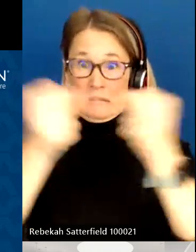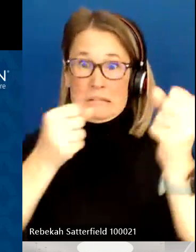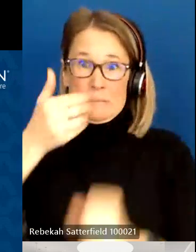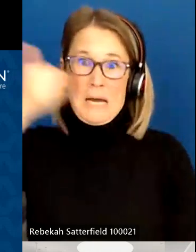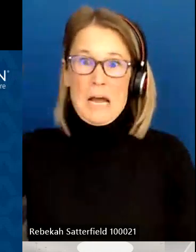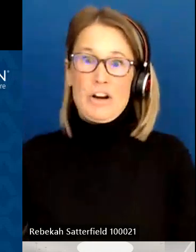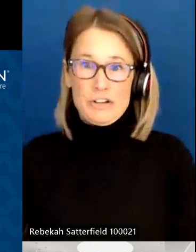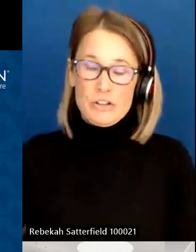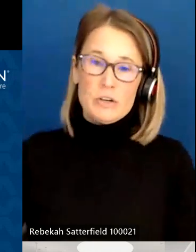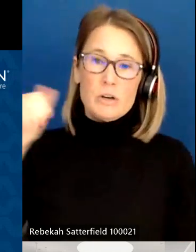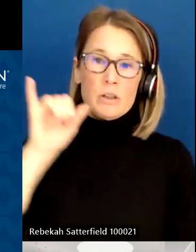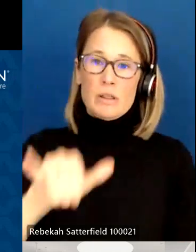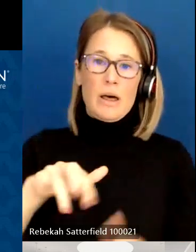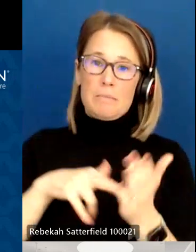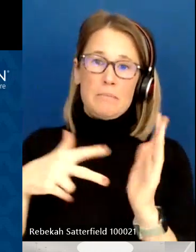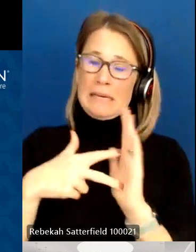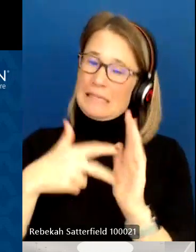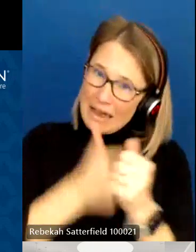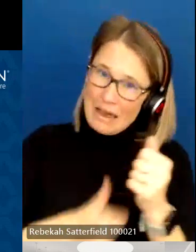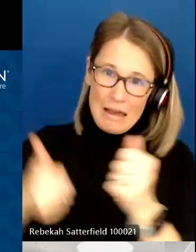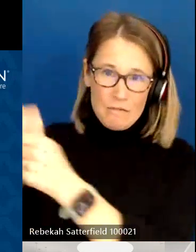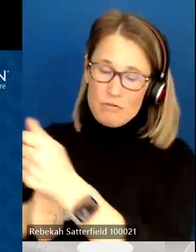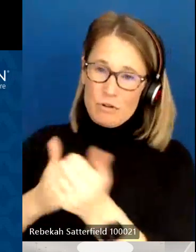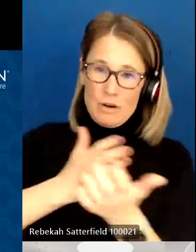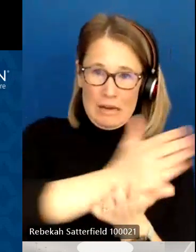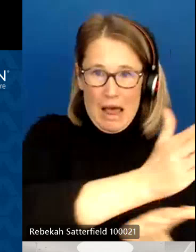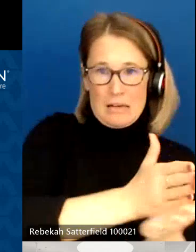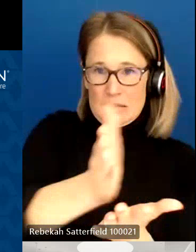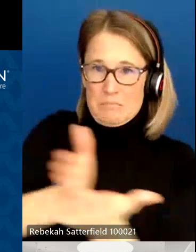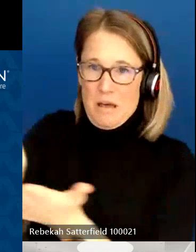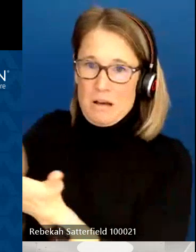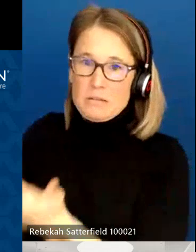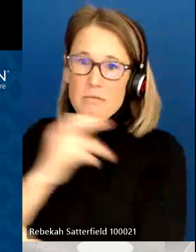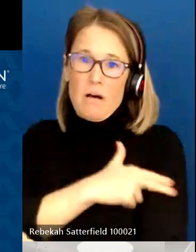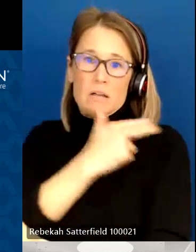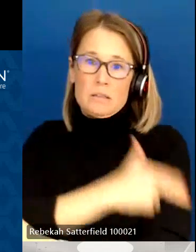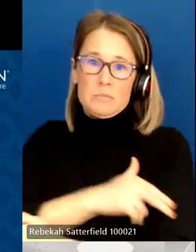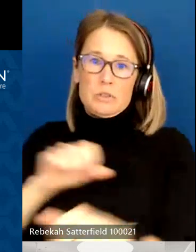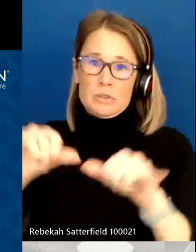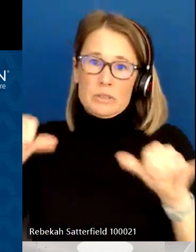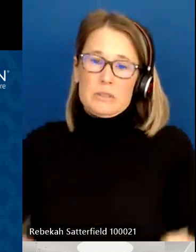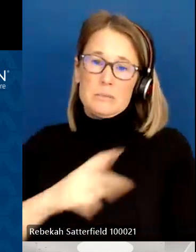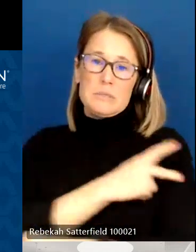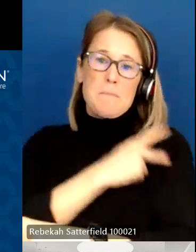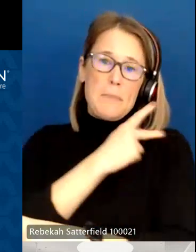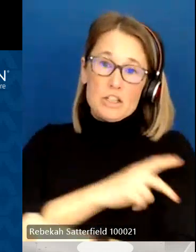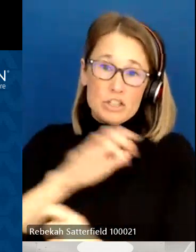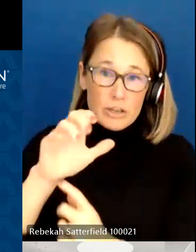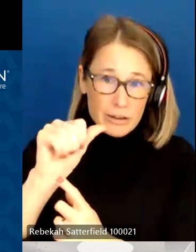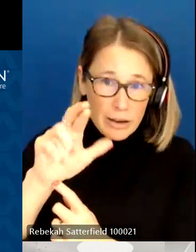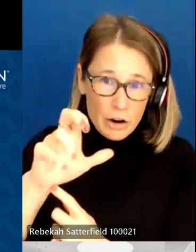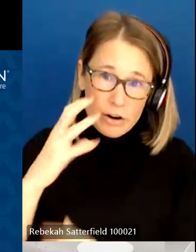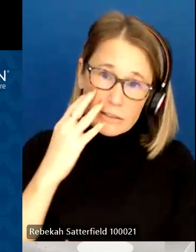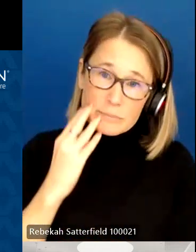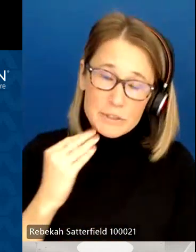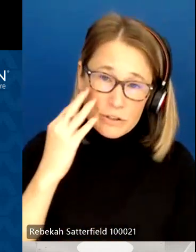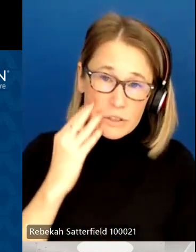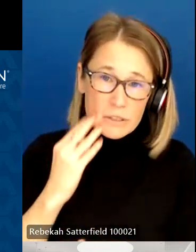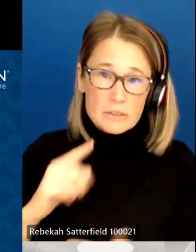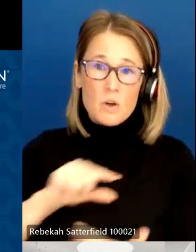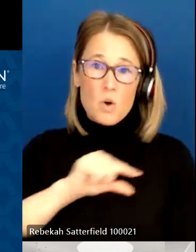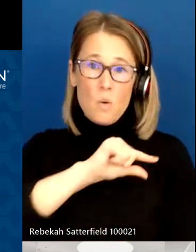on every aspect of of a hospital Health Systems um patient care experience and uh quality and safety